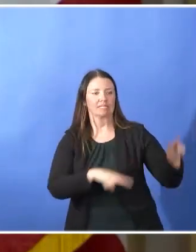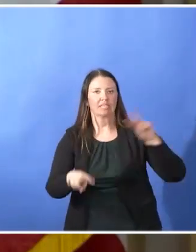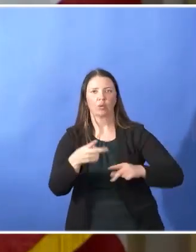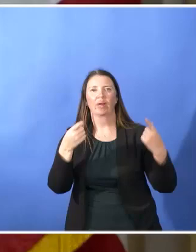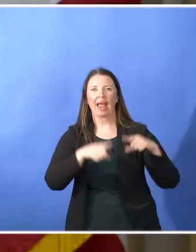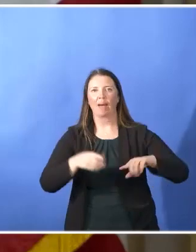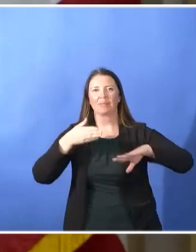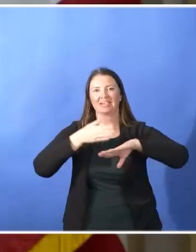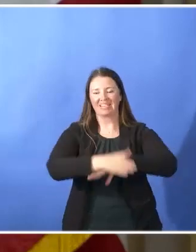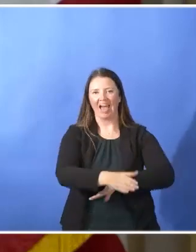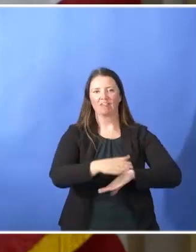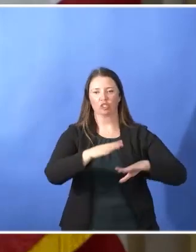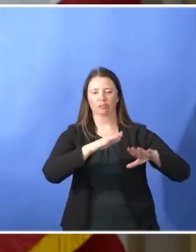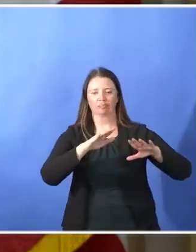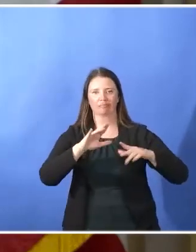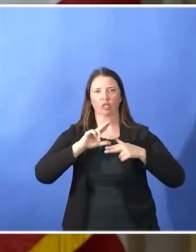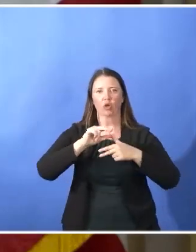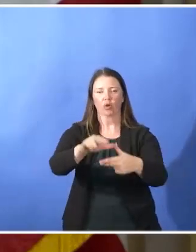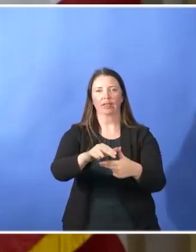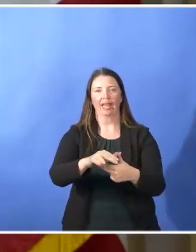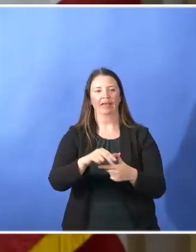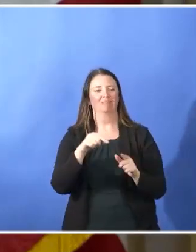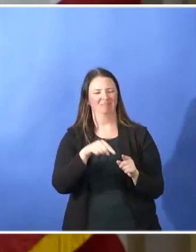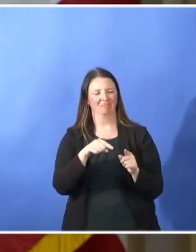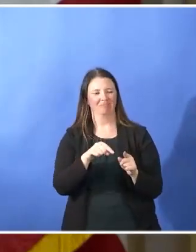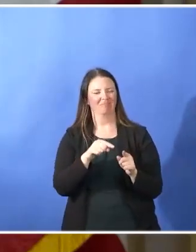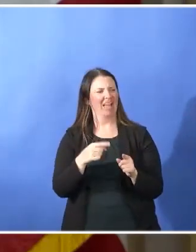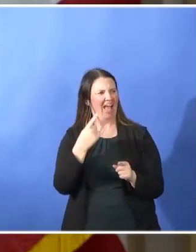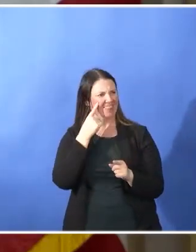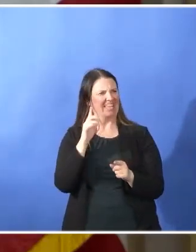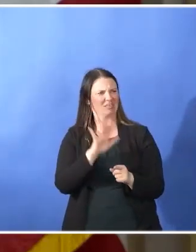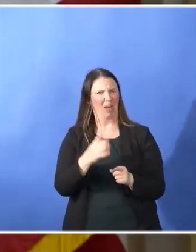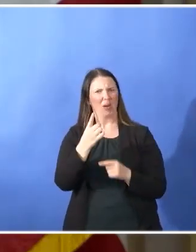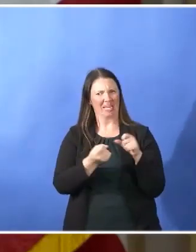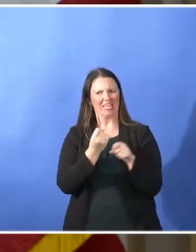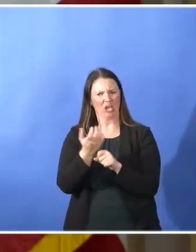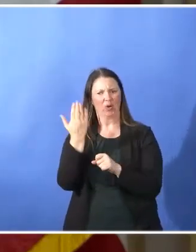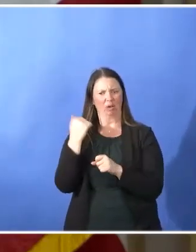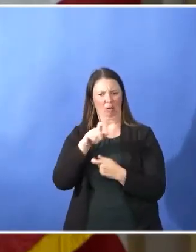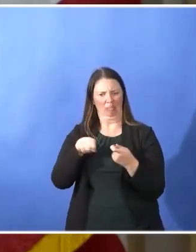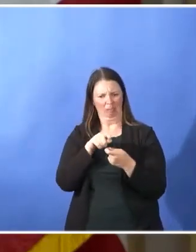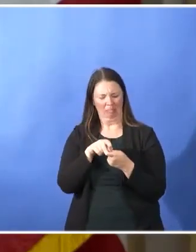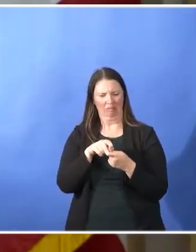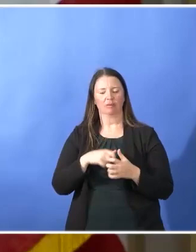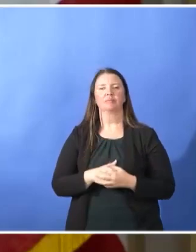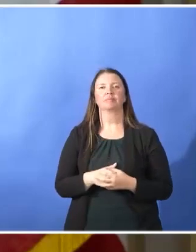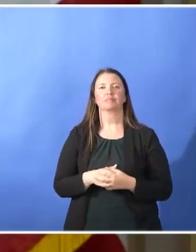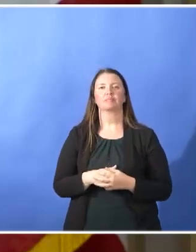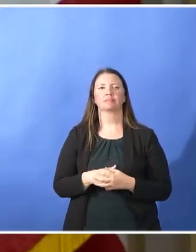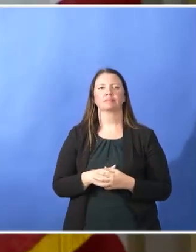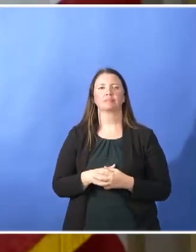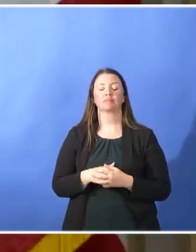JUST A FEW YEARS BEFORE THAT, HURRICANE MARIA BARRELED